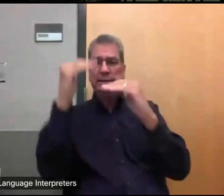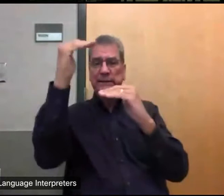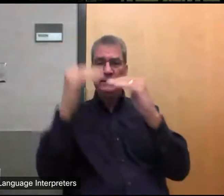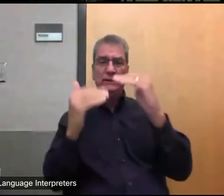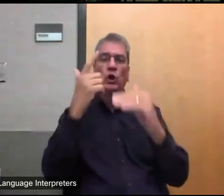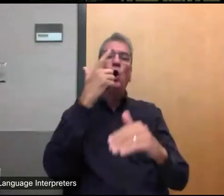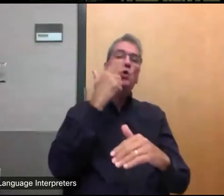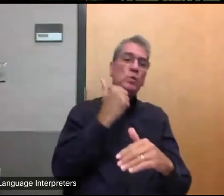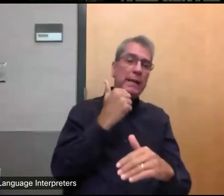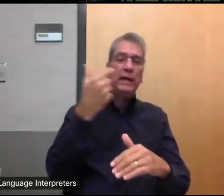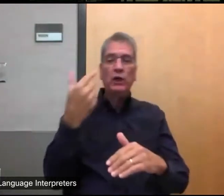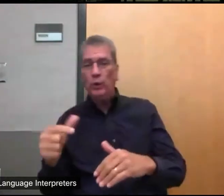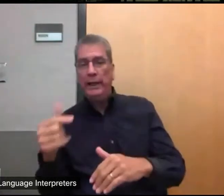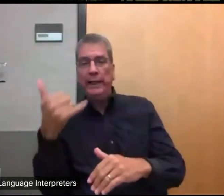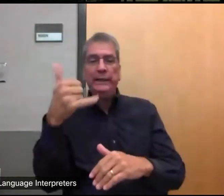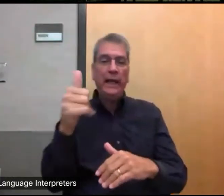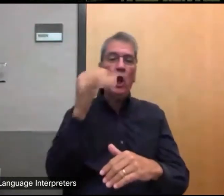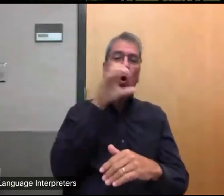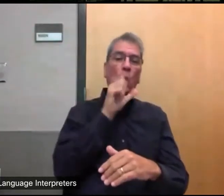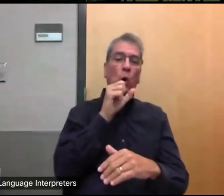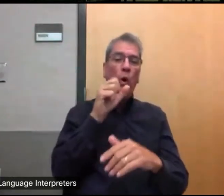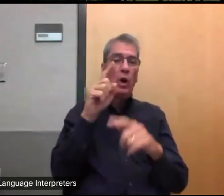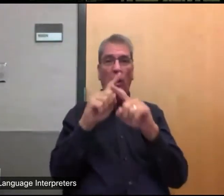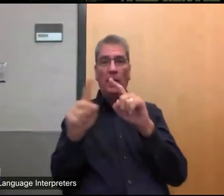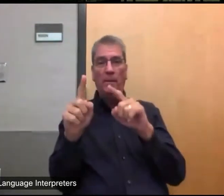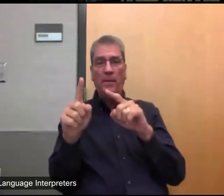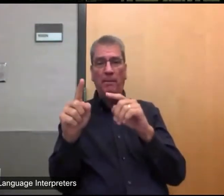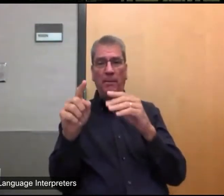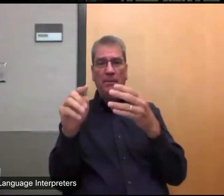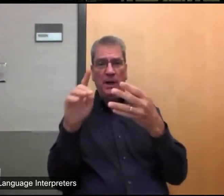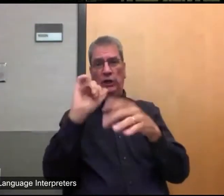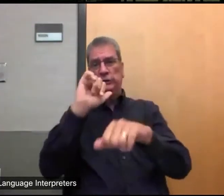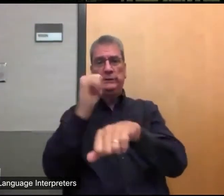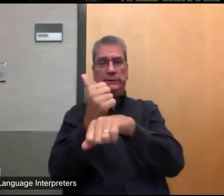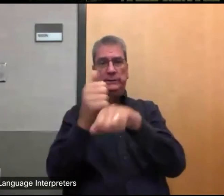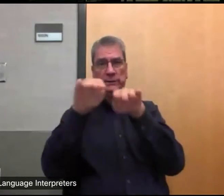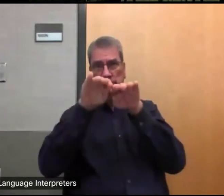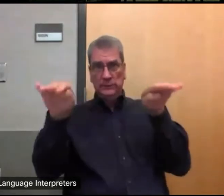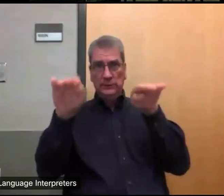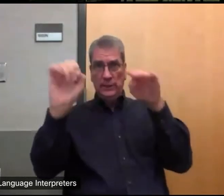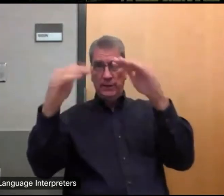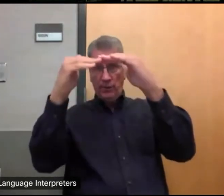we're at yellow or orange and, you know, at some point thresholds were established in there, okay, if we get under this number, then we